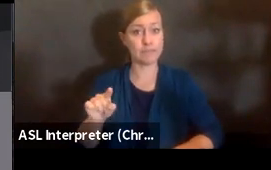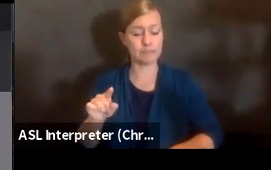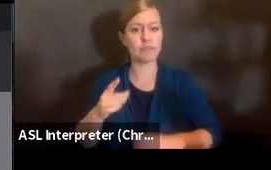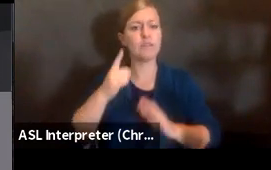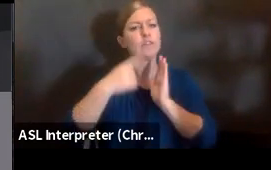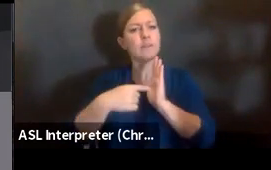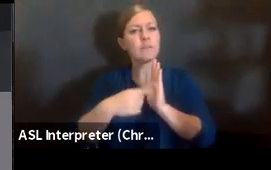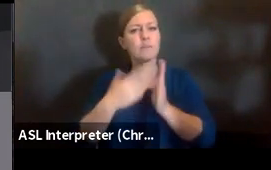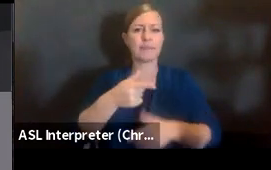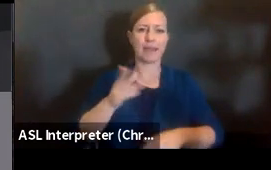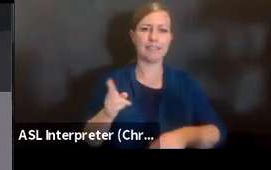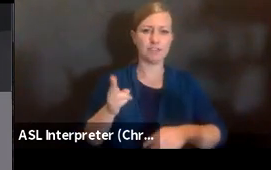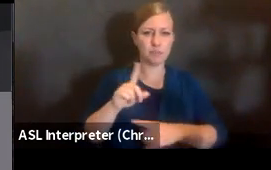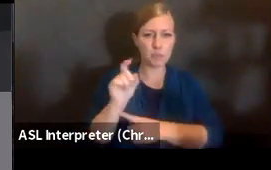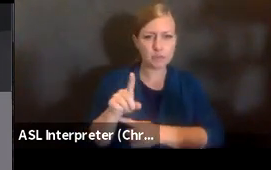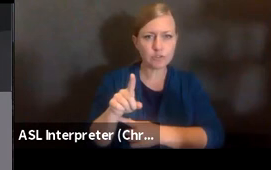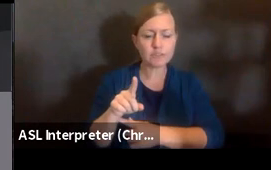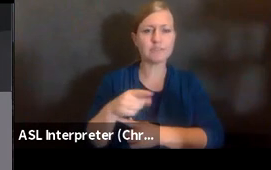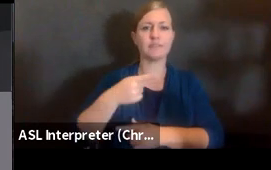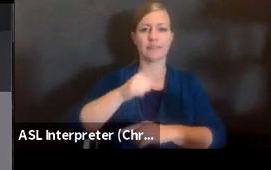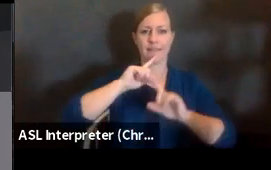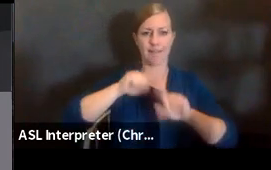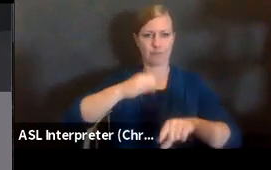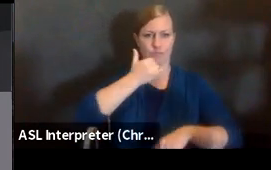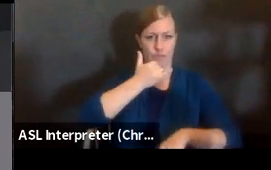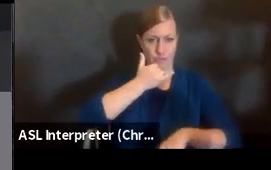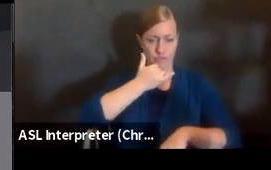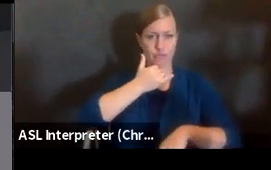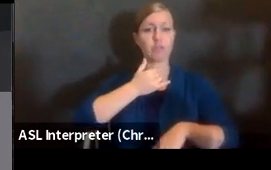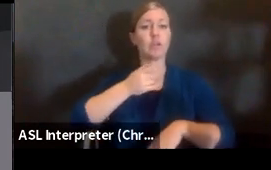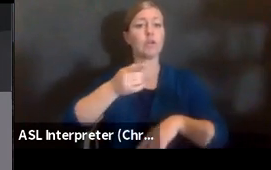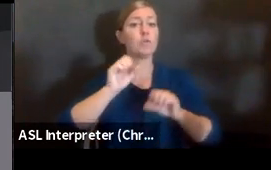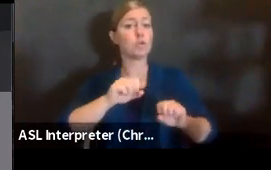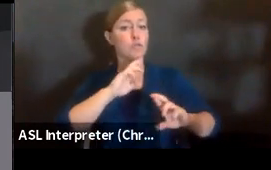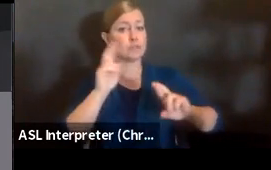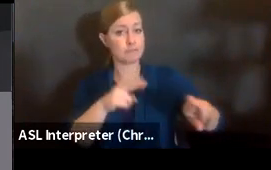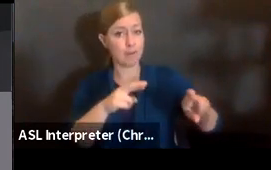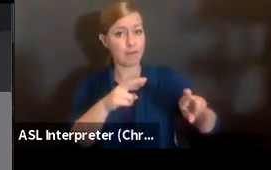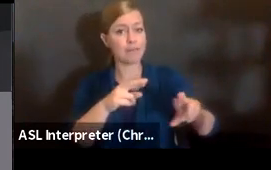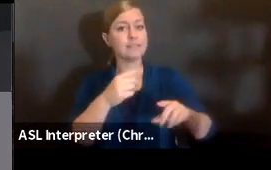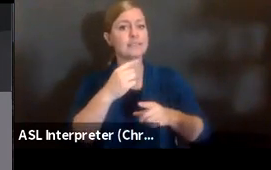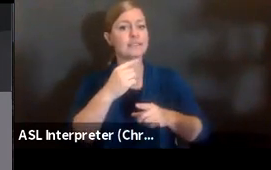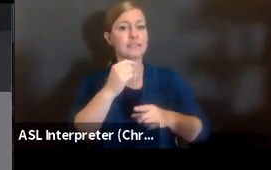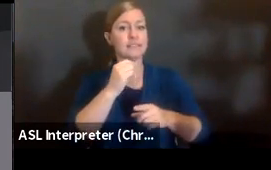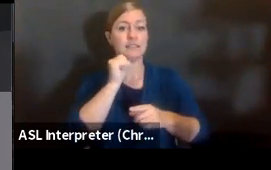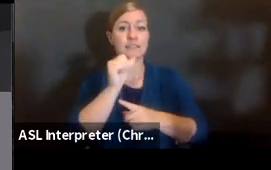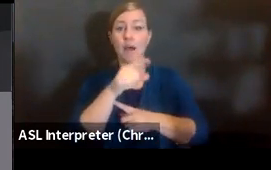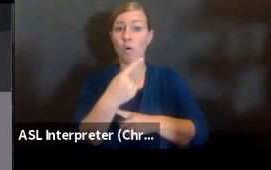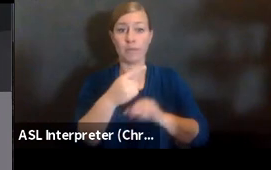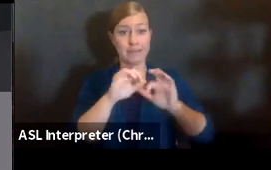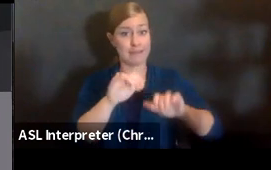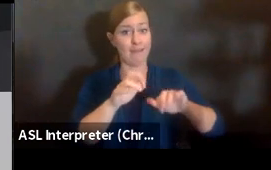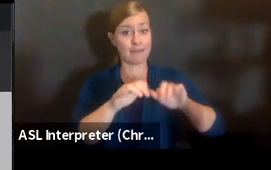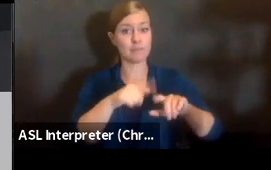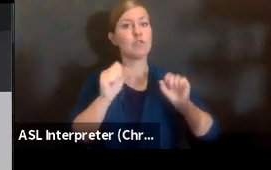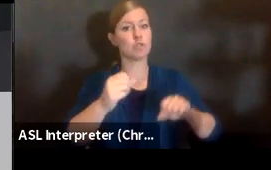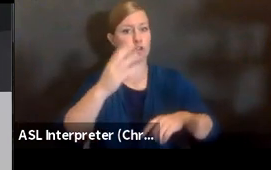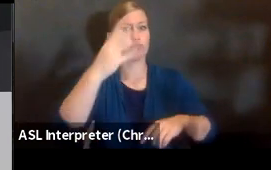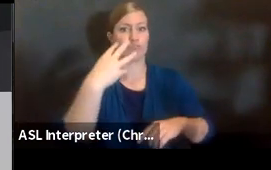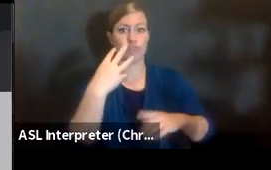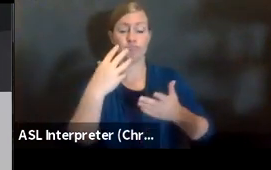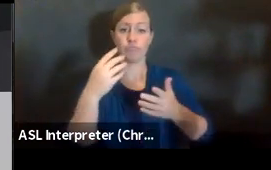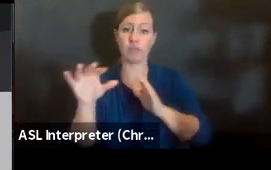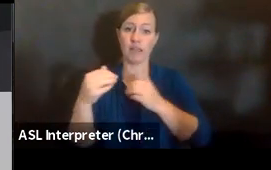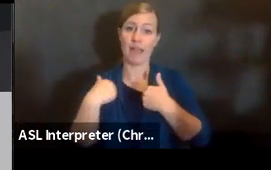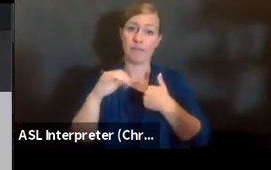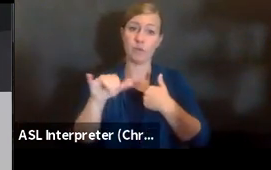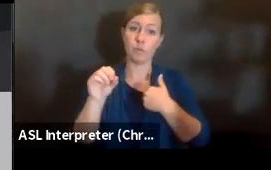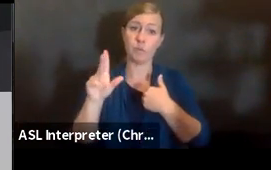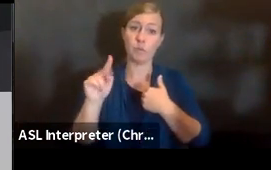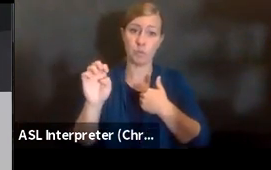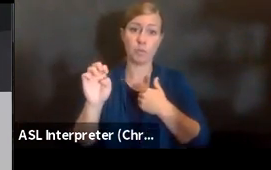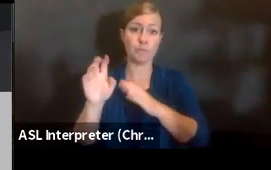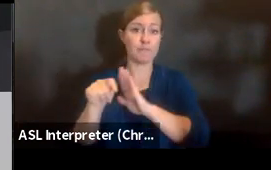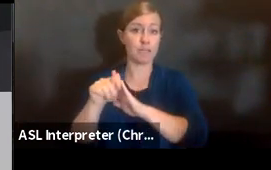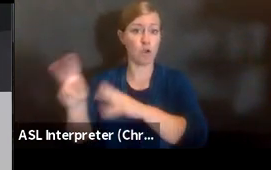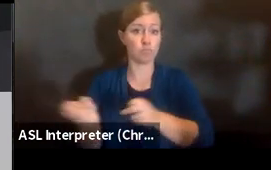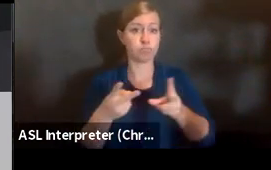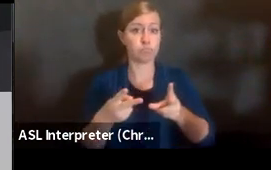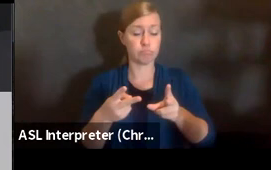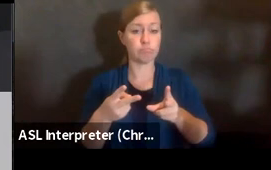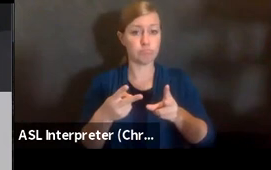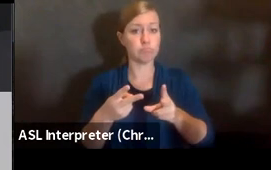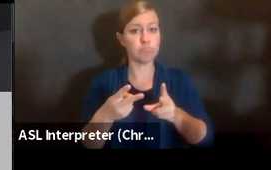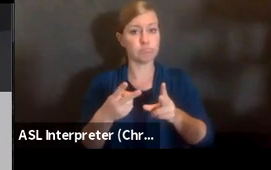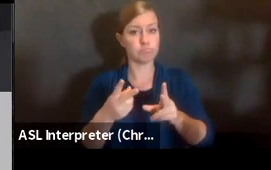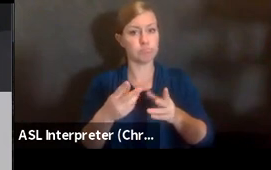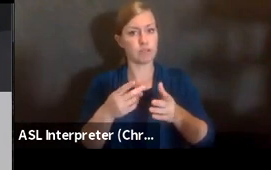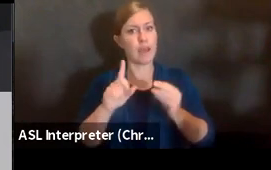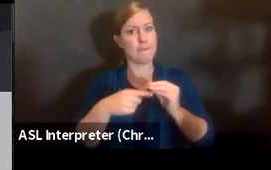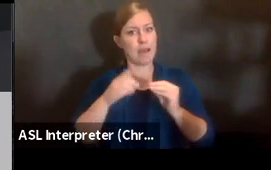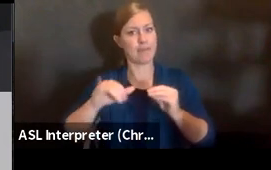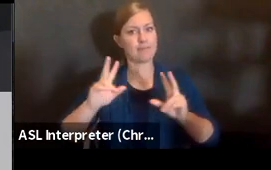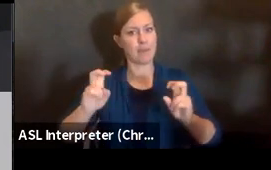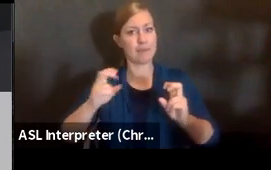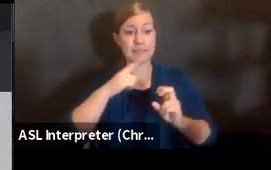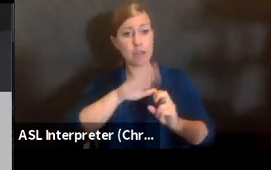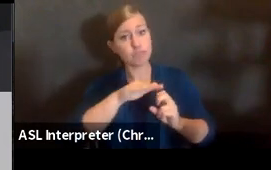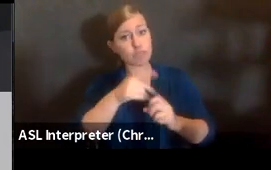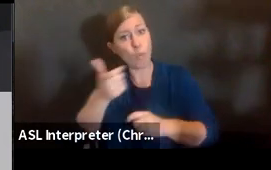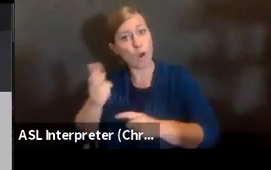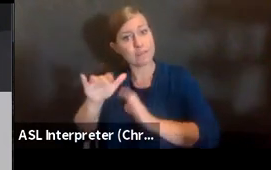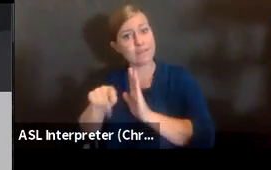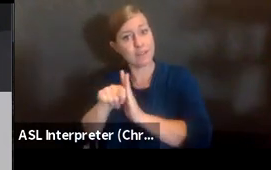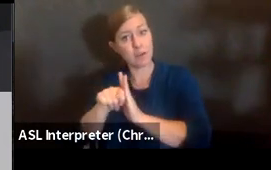Katherine Livick - ESD 112: a History question and they got it wrong, you could add not only verbal or text feedback here, I could go find a YouTube video about the topic and say, hey, watch this, and then try again.